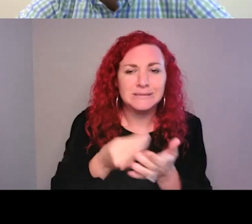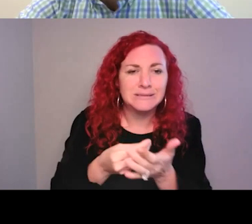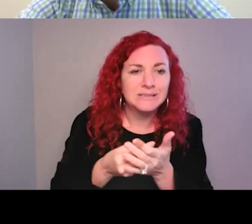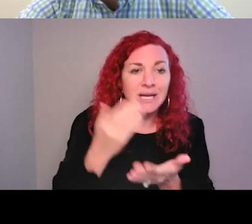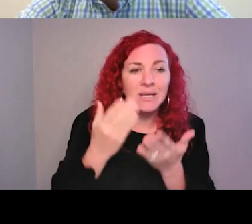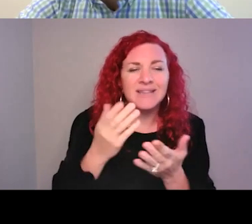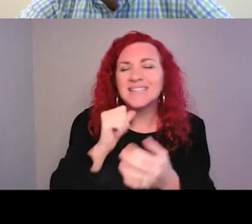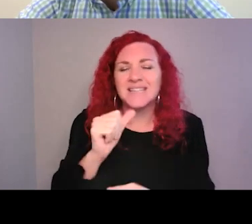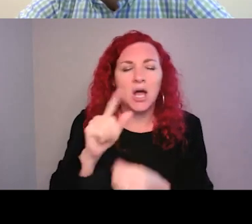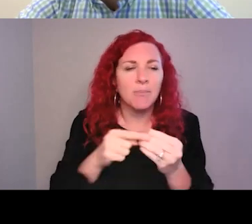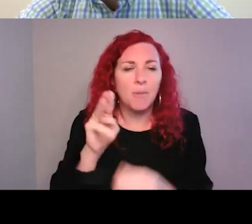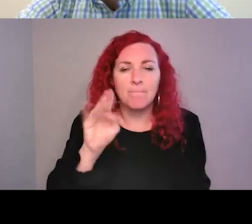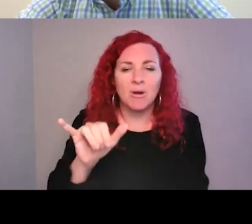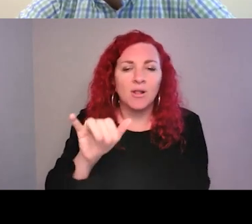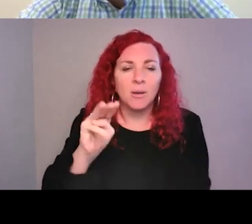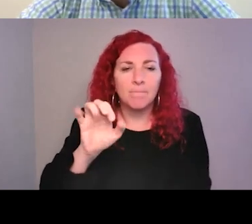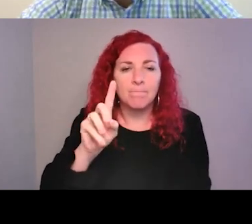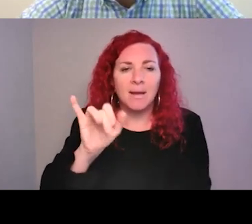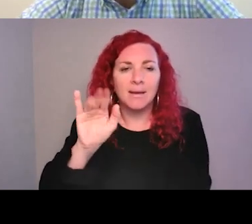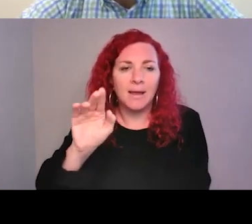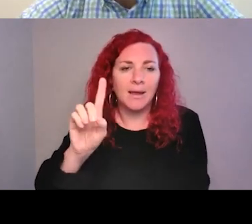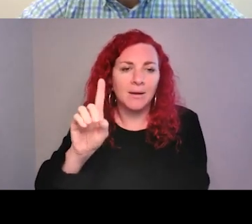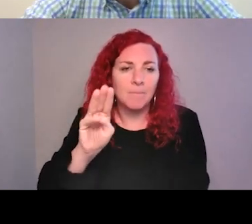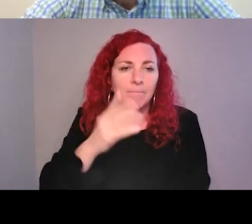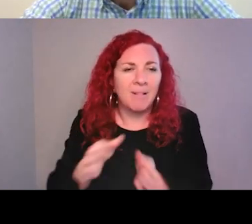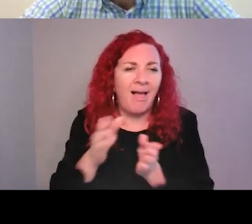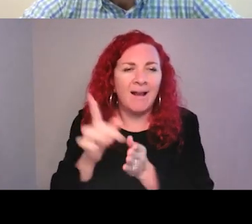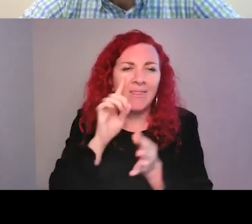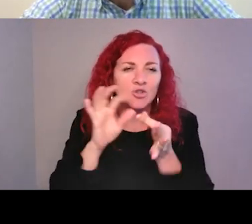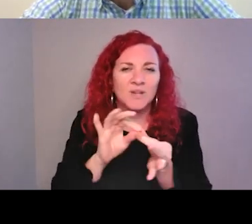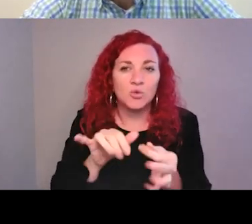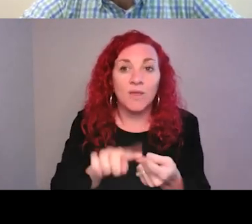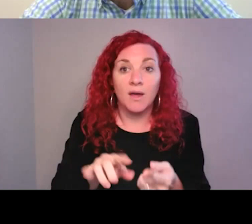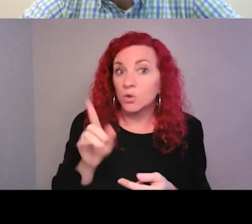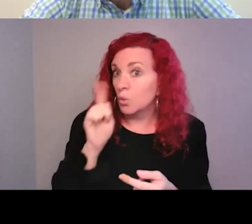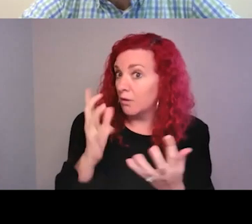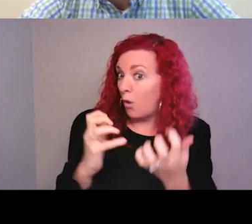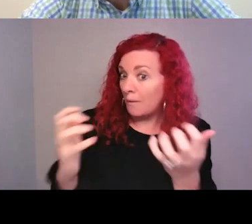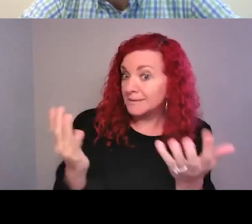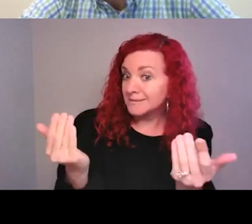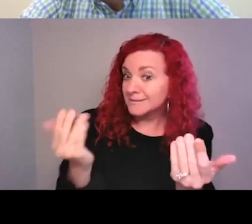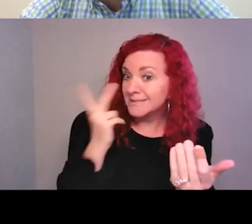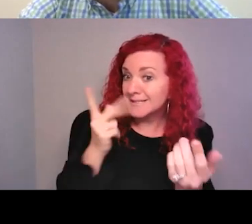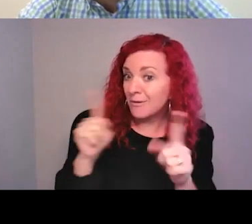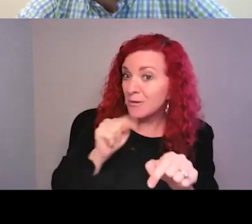PLAN, WHICH I THINK THIS HAD TO DO WITH THIS FOR.